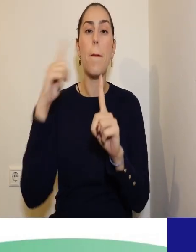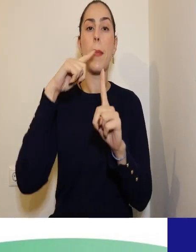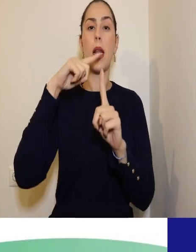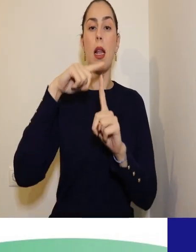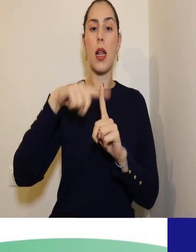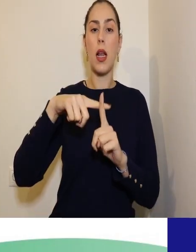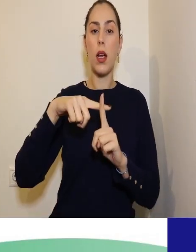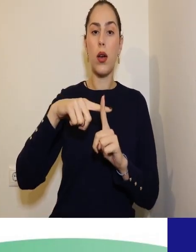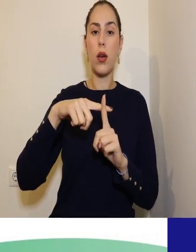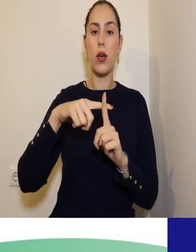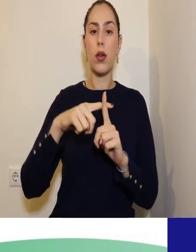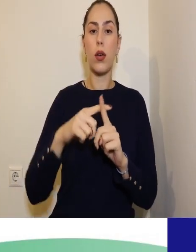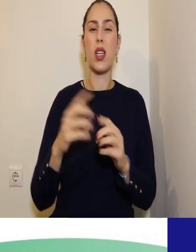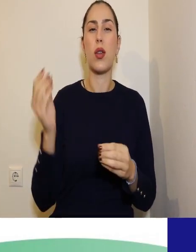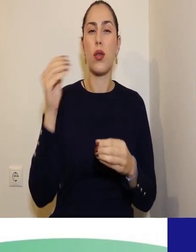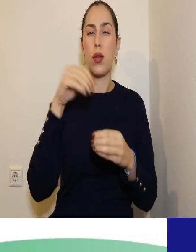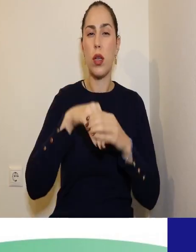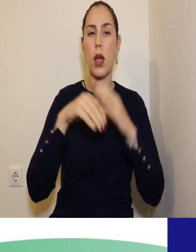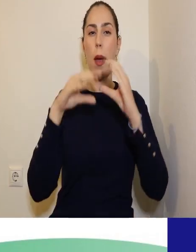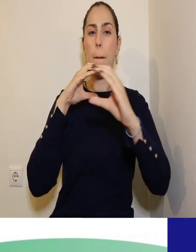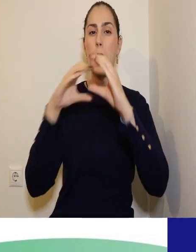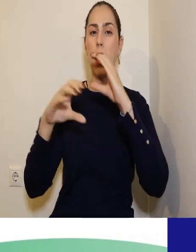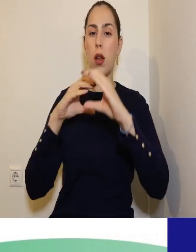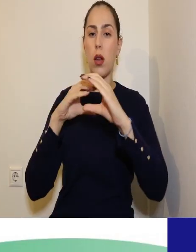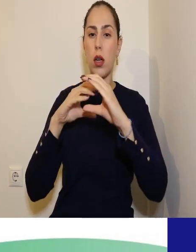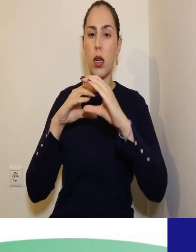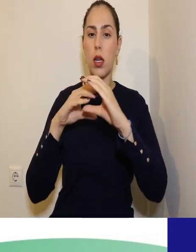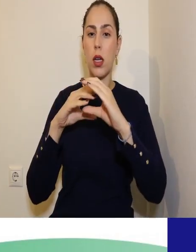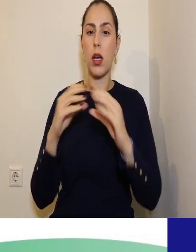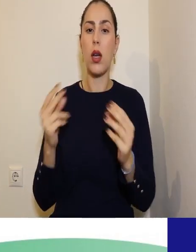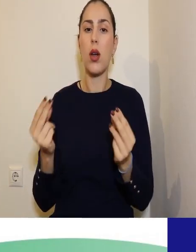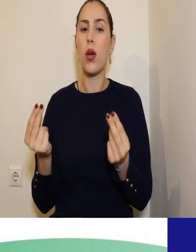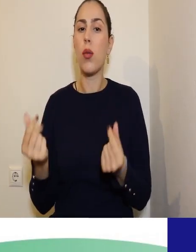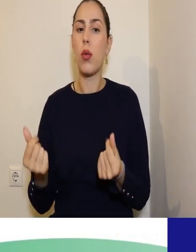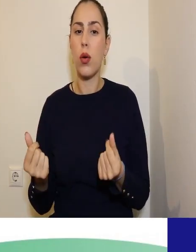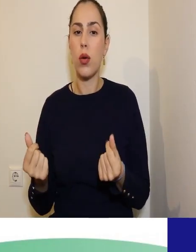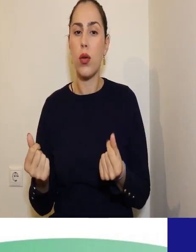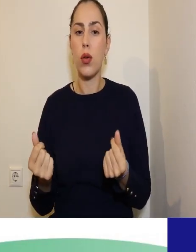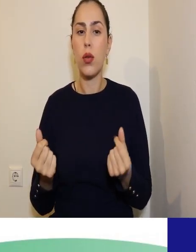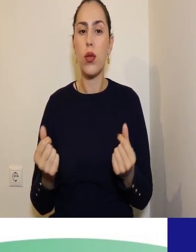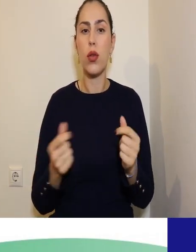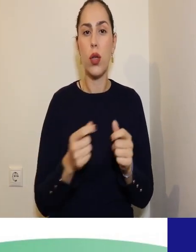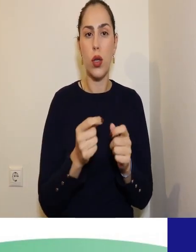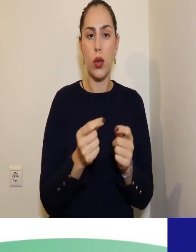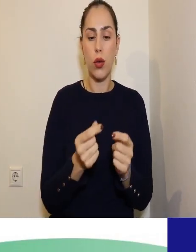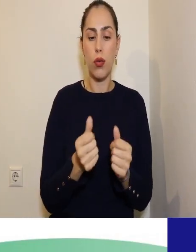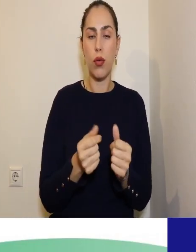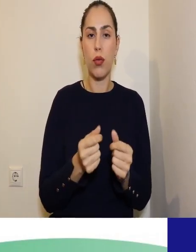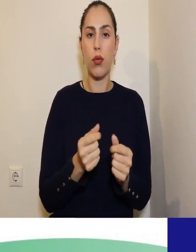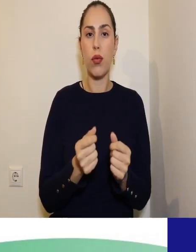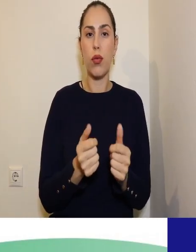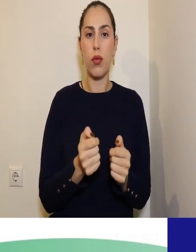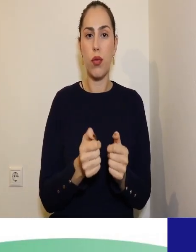We use visual signage, labels with recycling symbols, written guides with images and videos with subtitles.